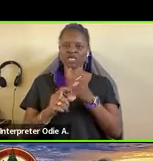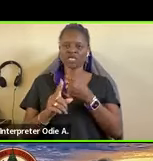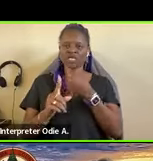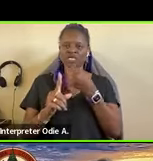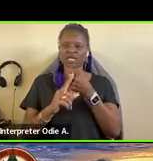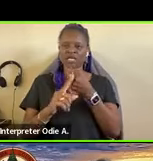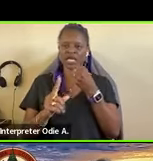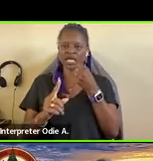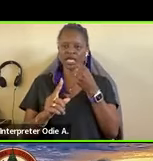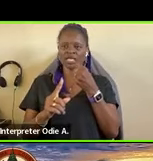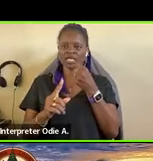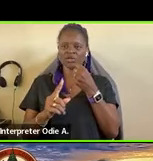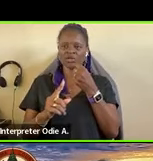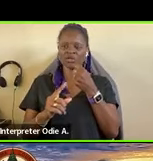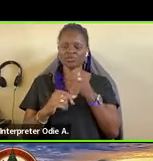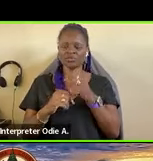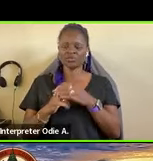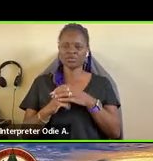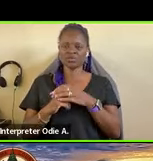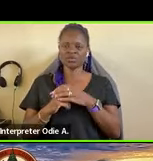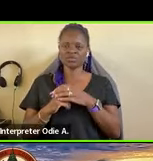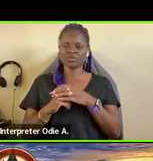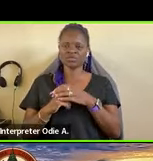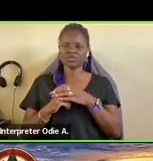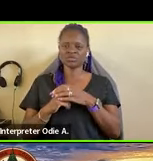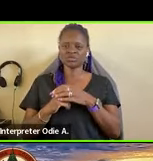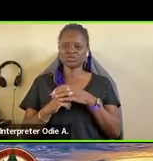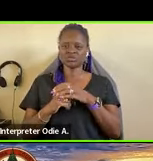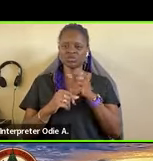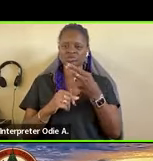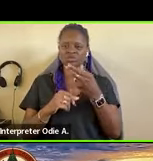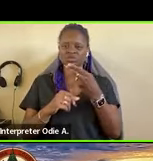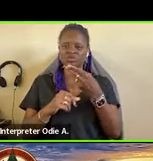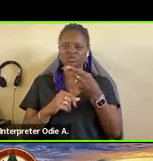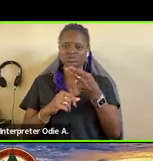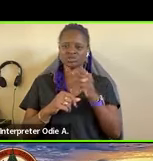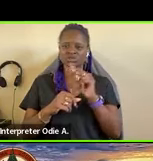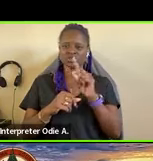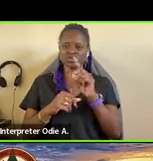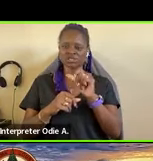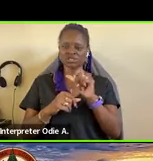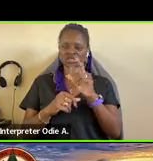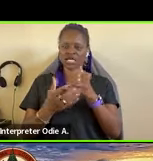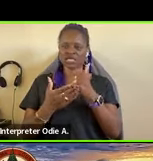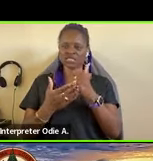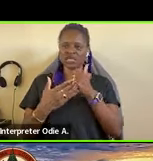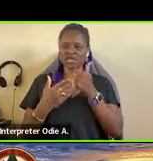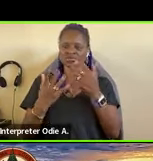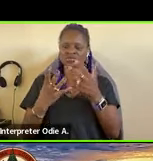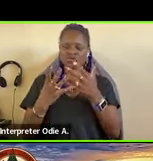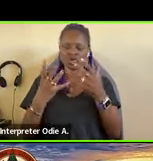2020, she has played a pivotal role in the success of our local vaccination campaign,